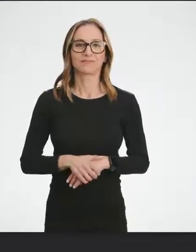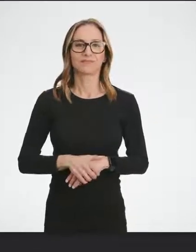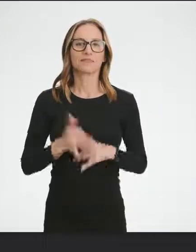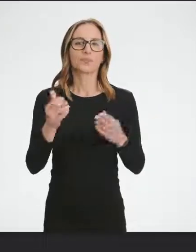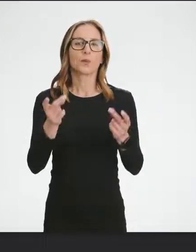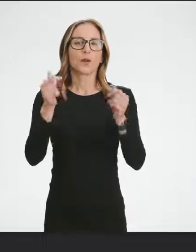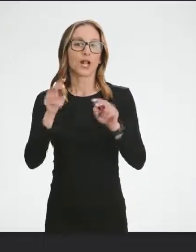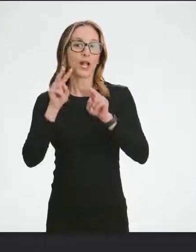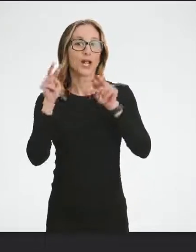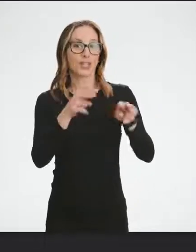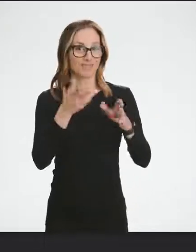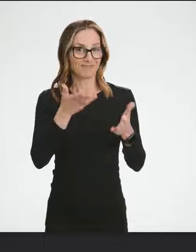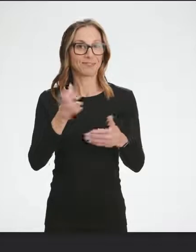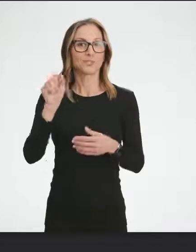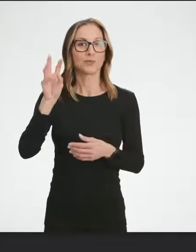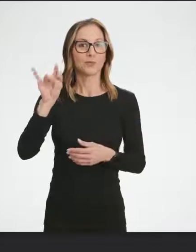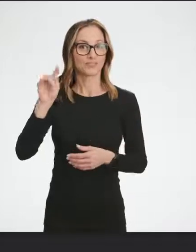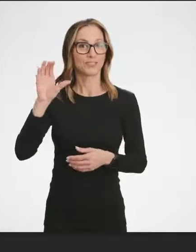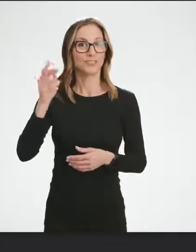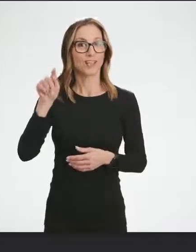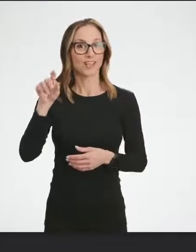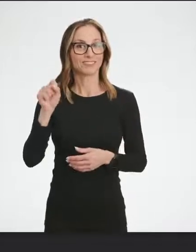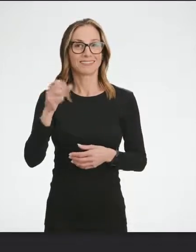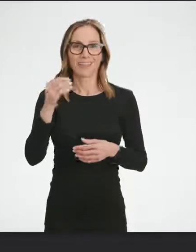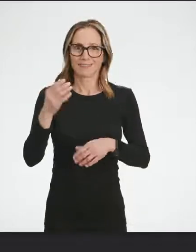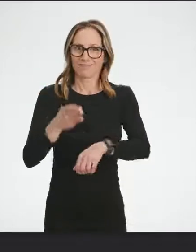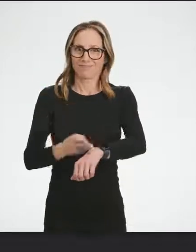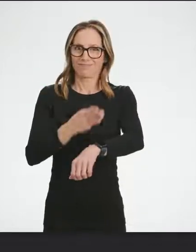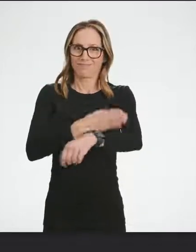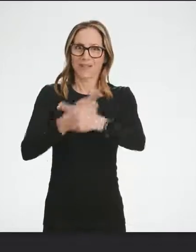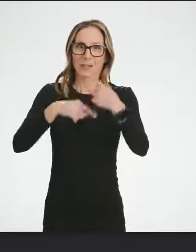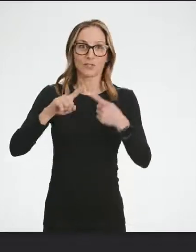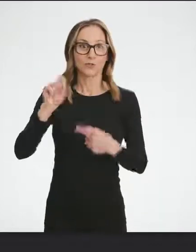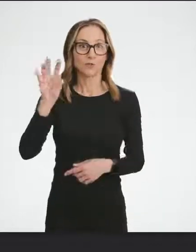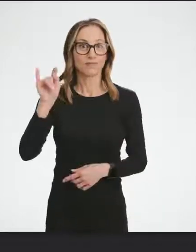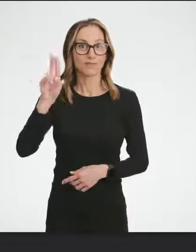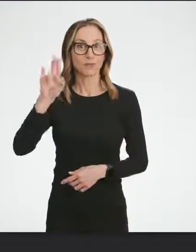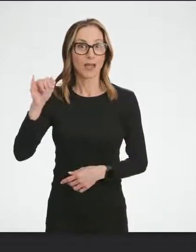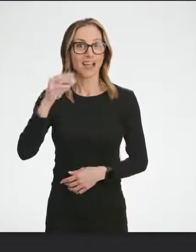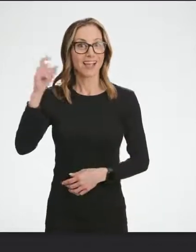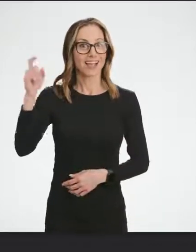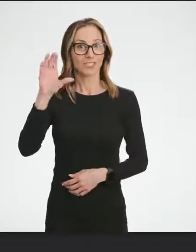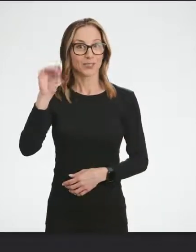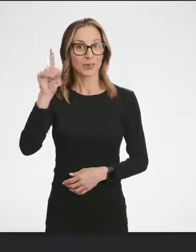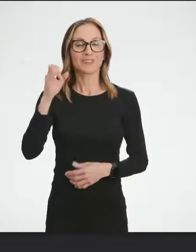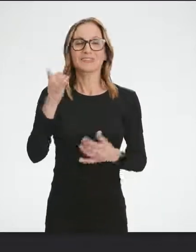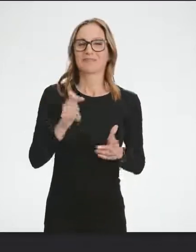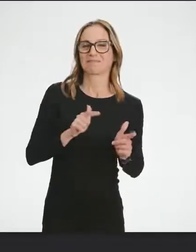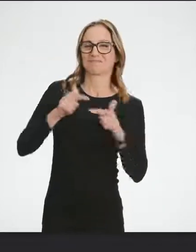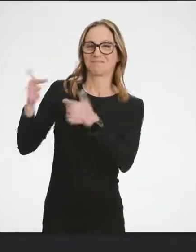And that's a quick look at Swift Charts and just a few of the enhancements coming to SwiftUI and Xcode. And now back to Josh.